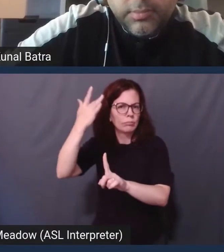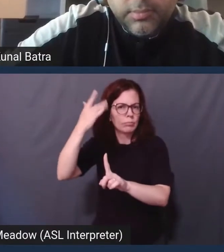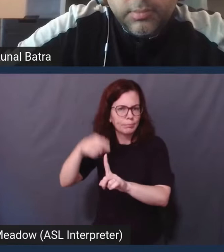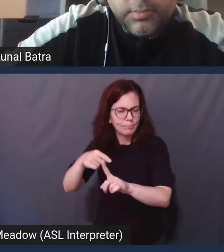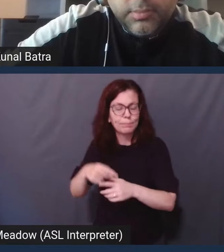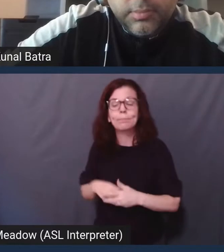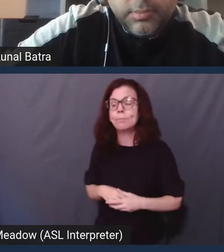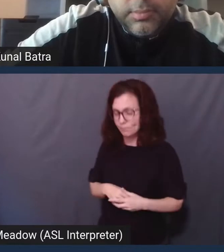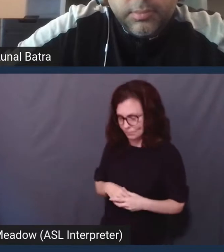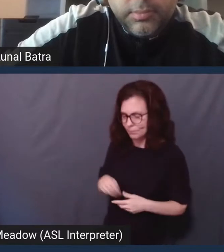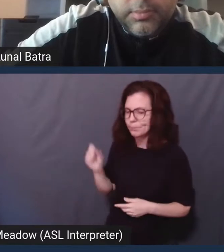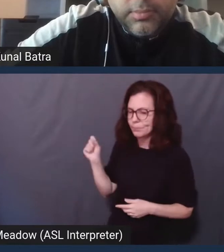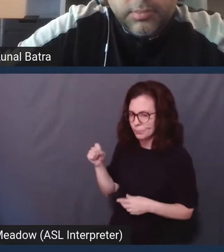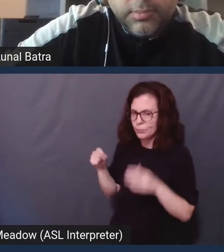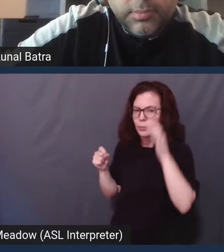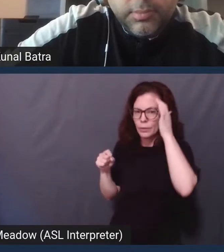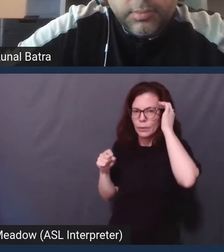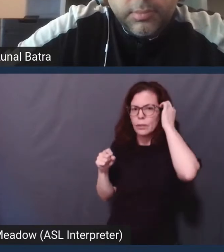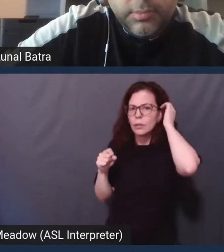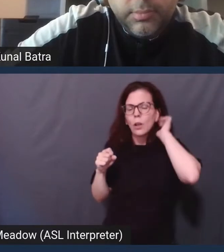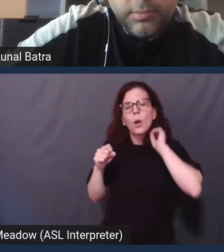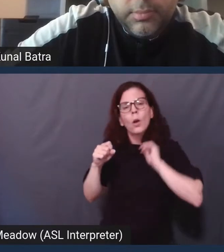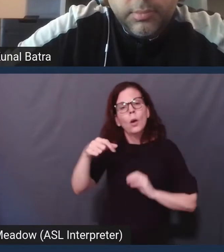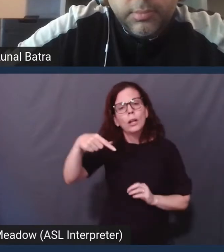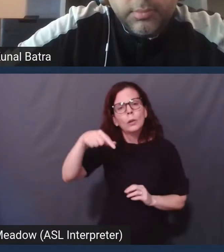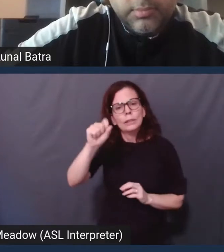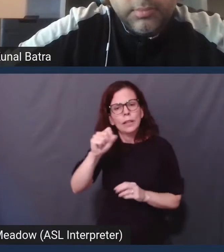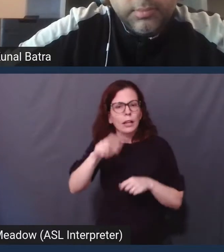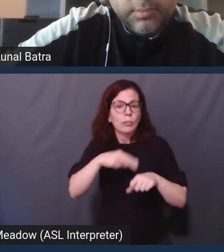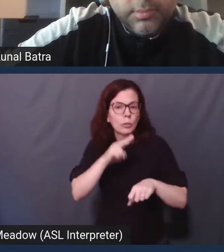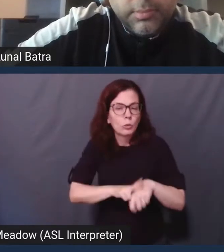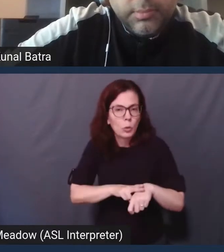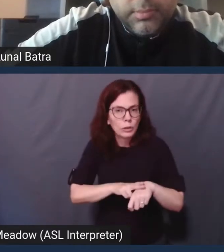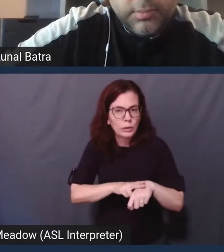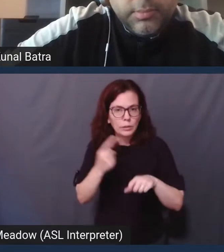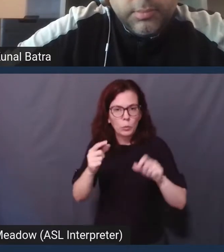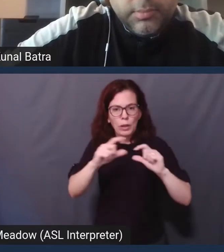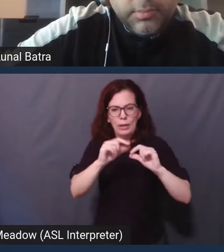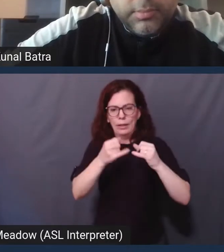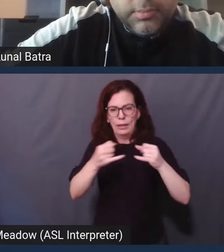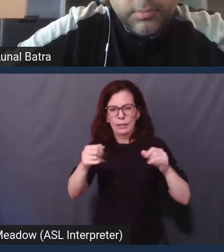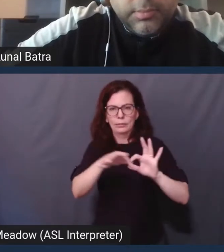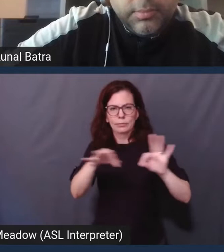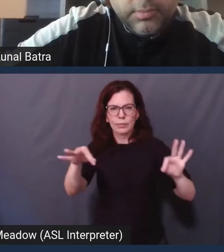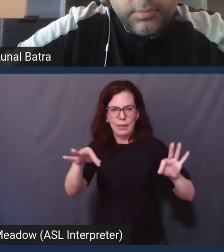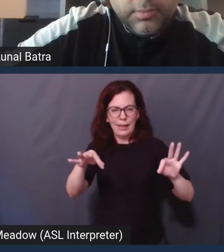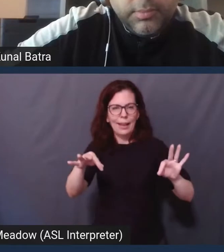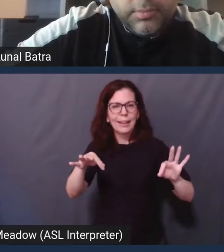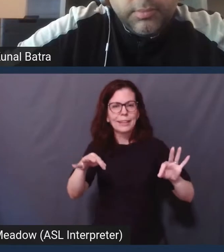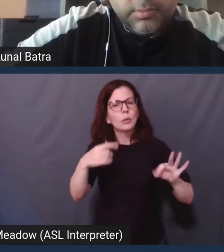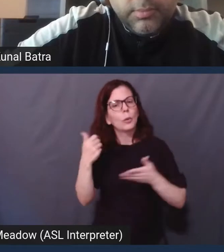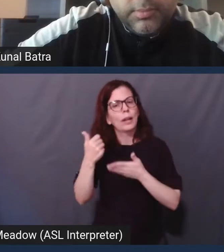QuickSight, of course in one line I just described was, it helps you with interactive business intelligence